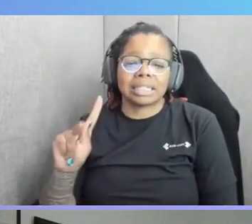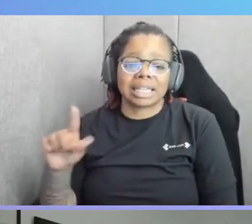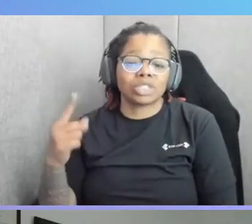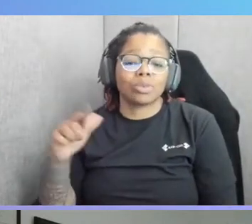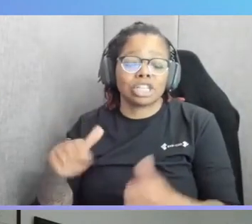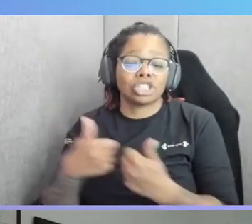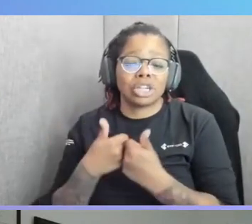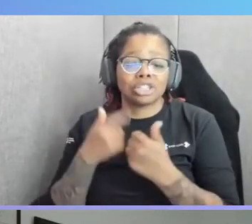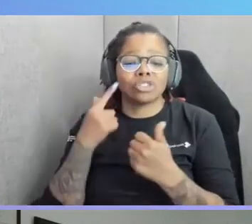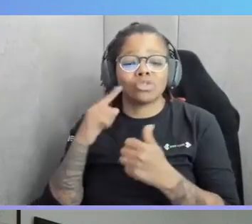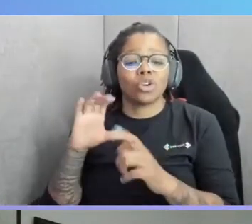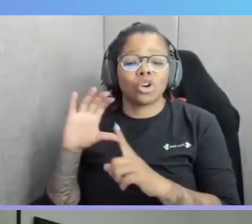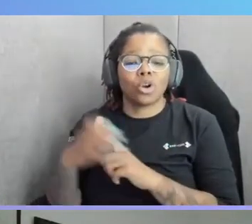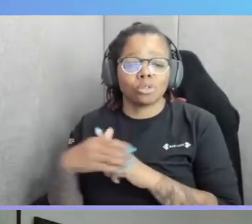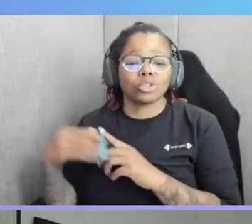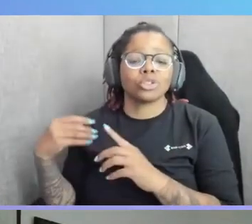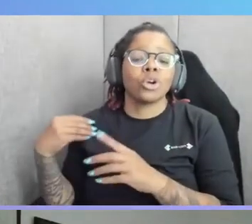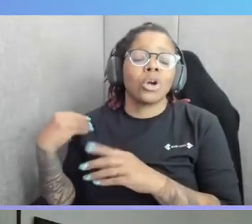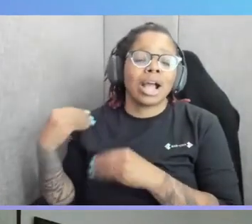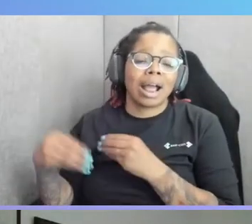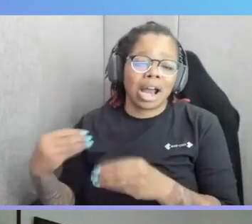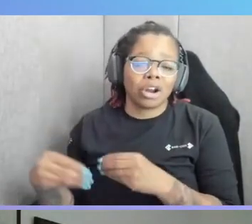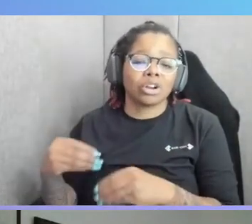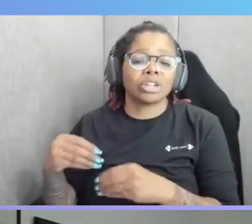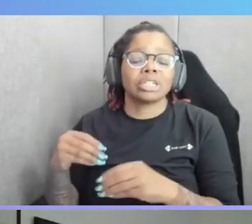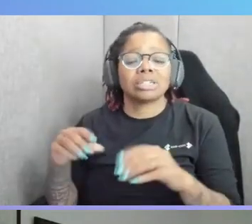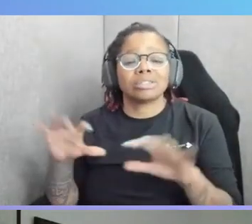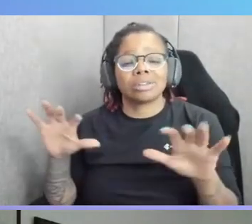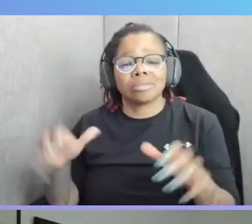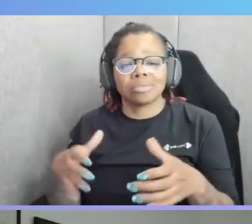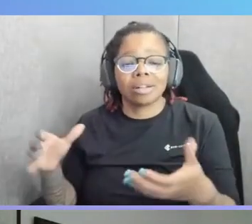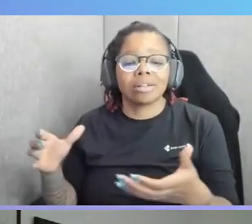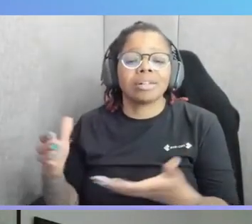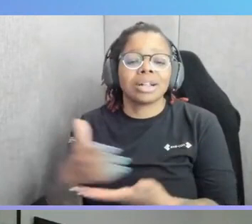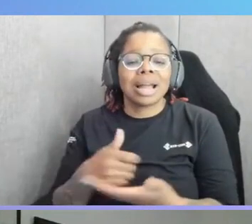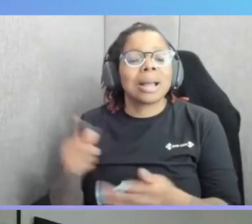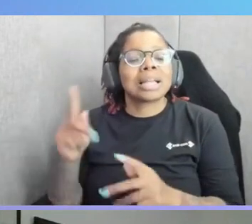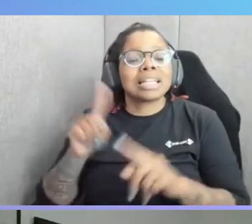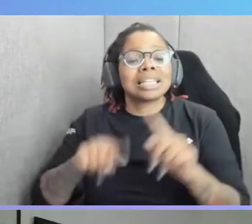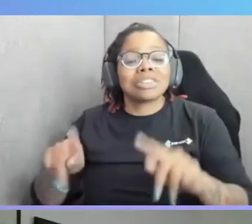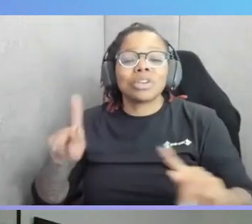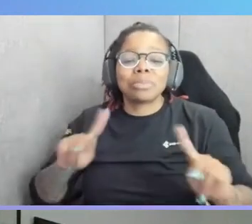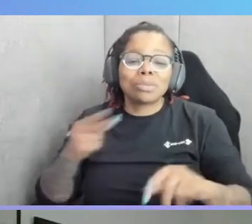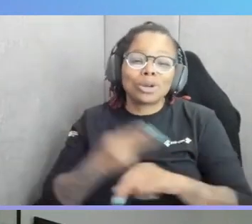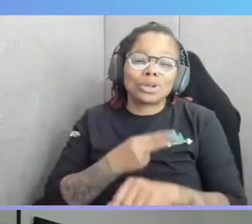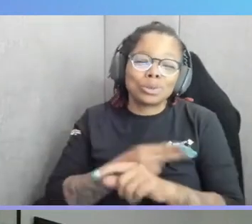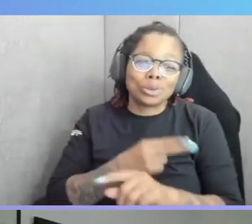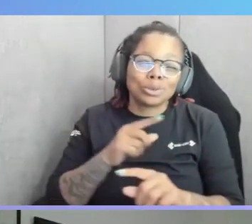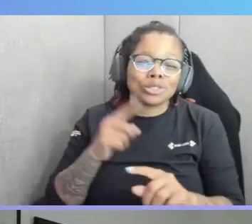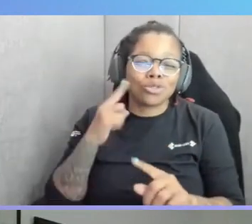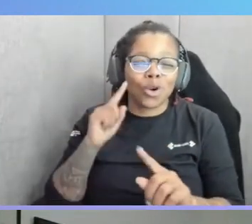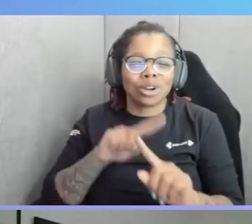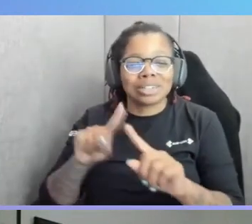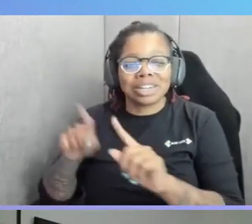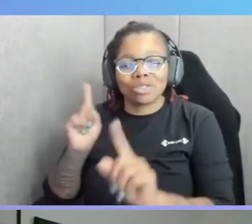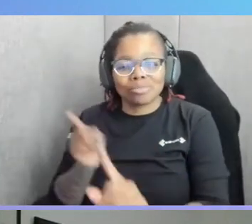and collections is that different people use the content for different things. And so one participant noted, quote for